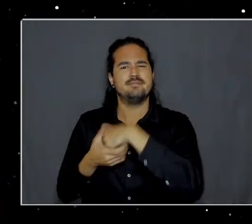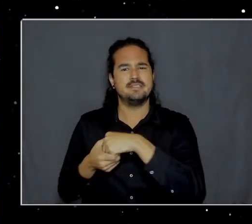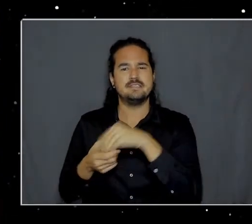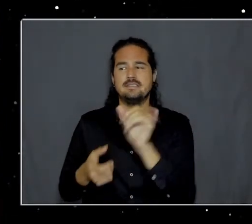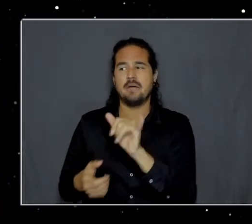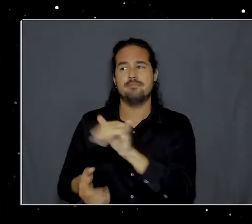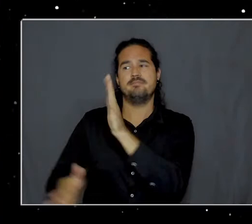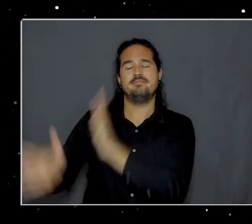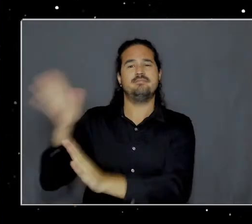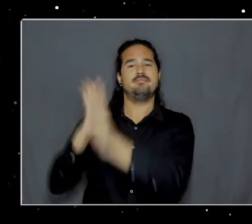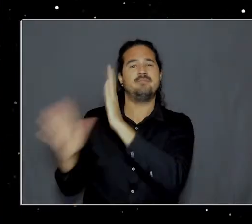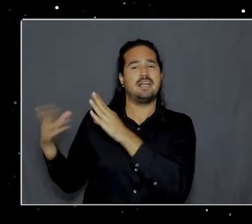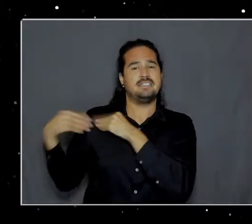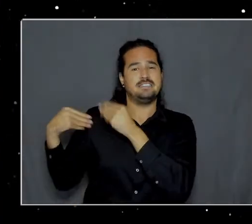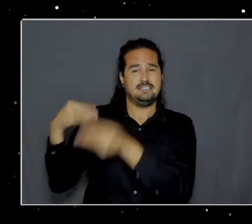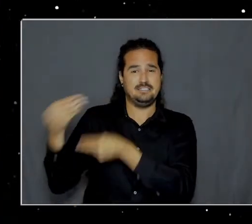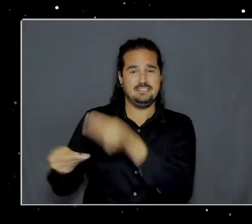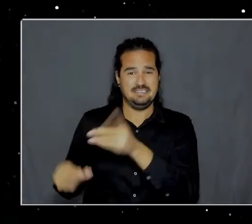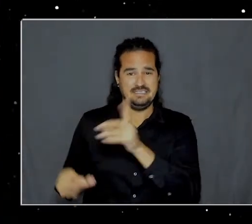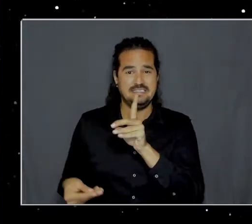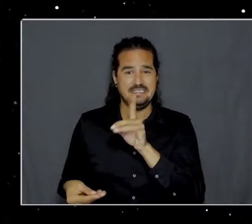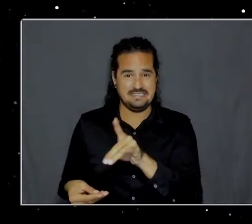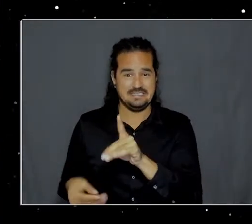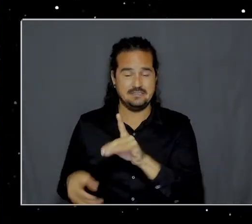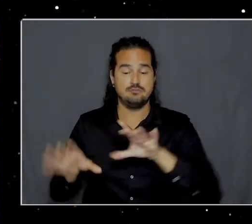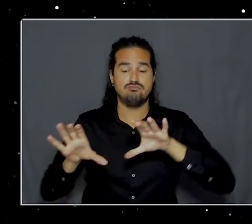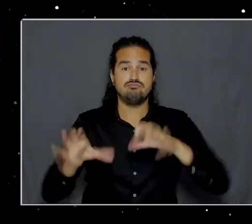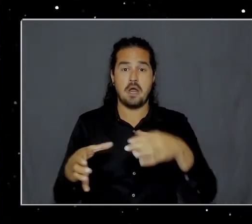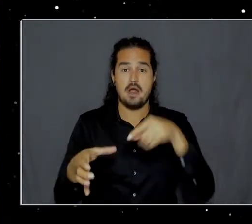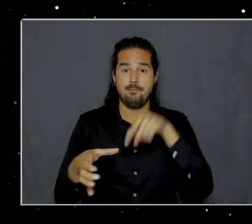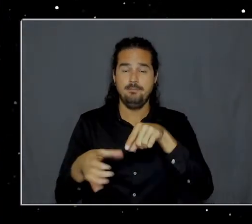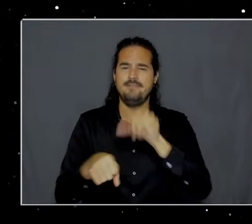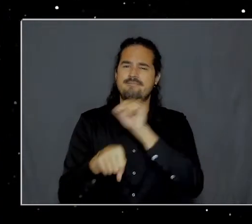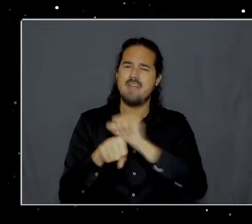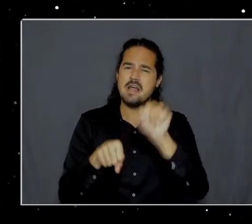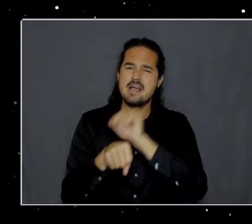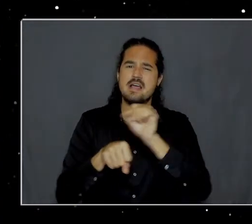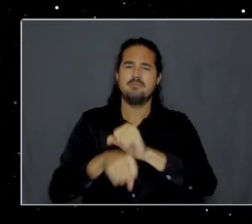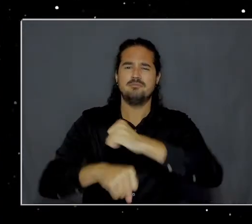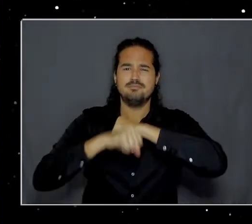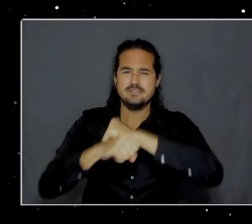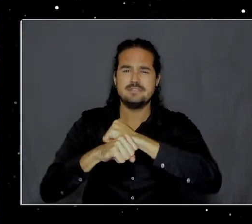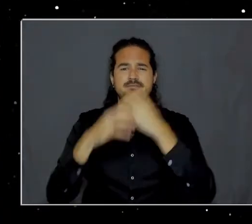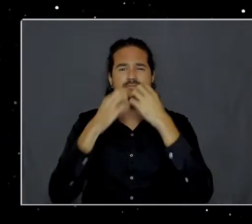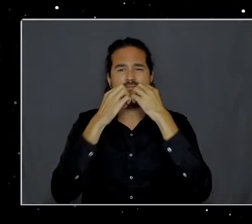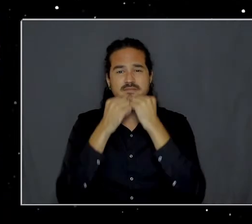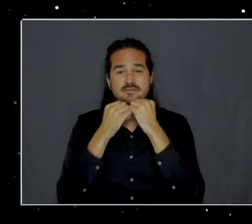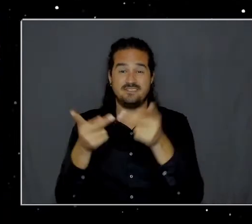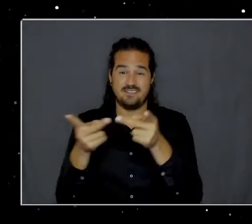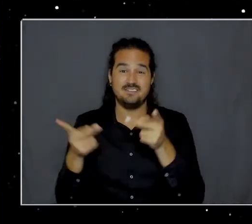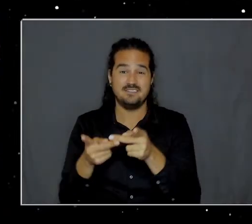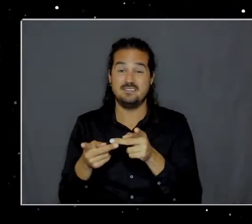ABLE TO PRACTICE IN THE SAME WAY THAT THEIR ANCESTORS DID AT THIS MOST SACRED SITE.